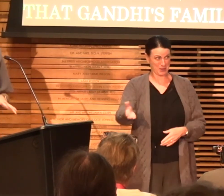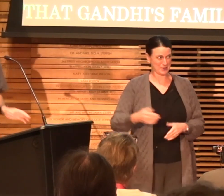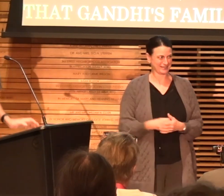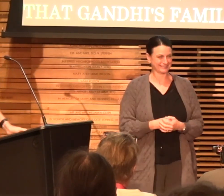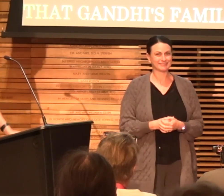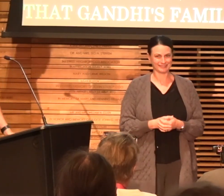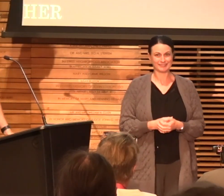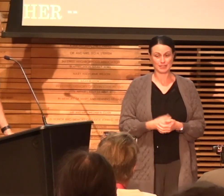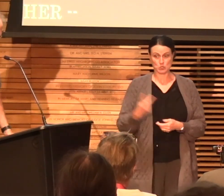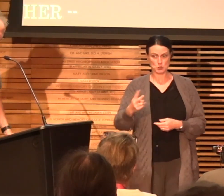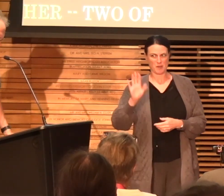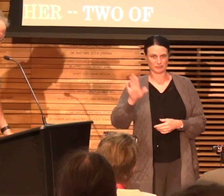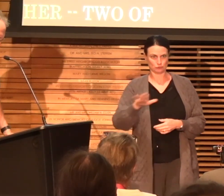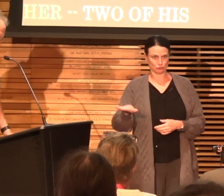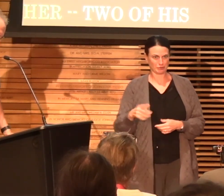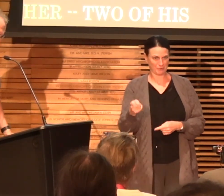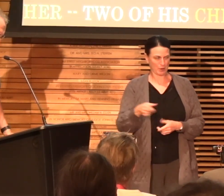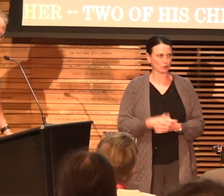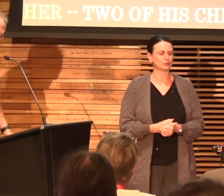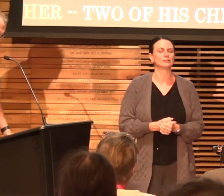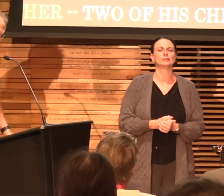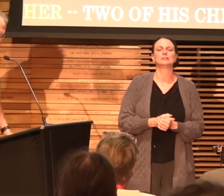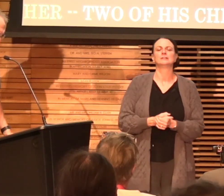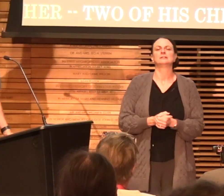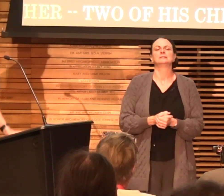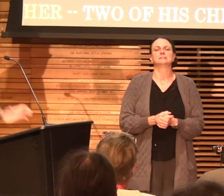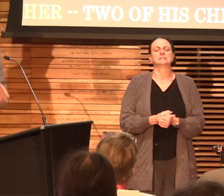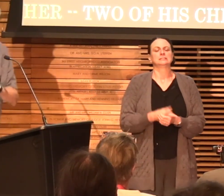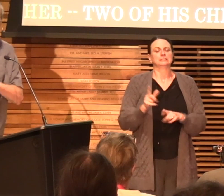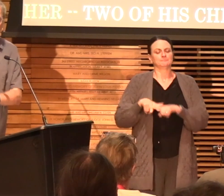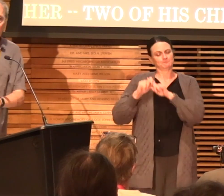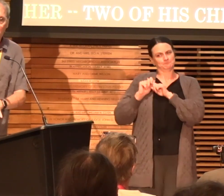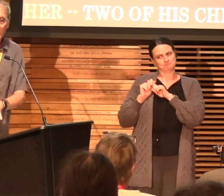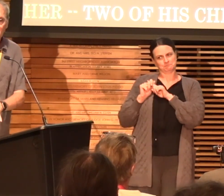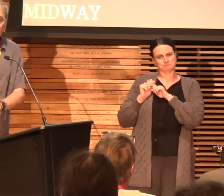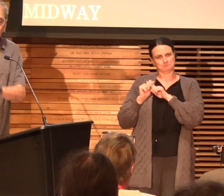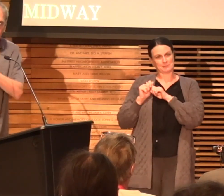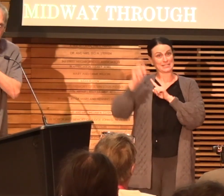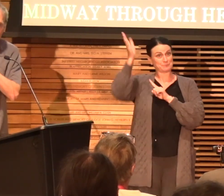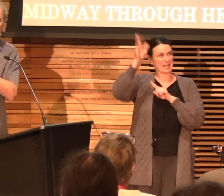two of his children. And she pauses midway through her speech and she says,